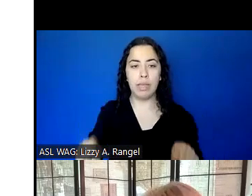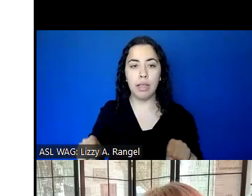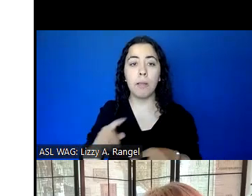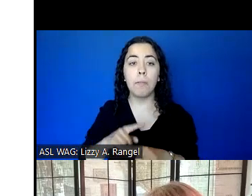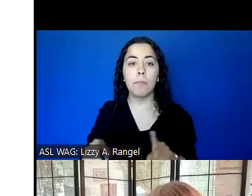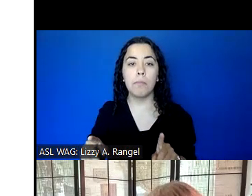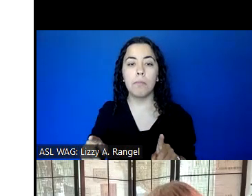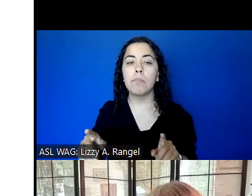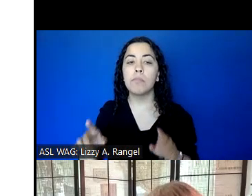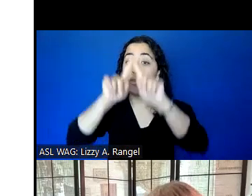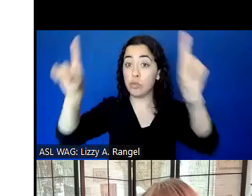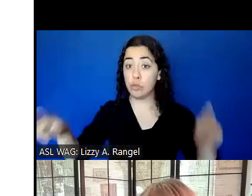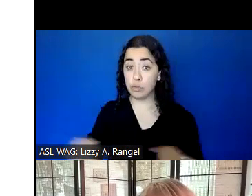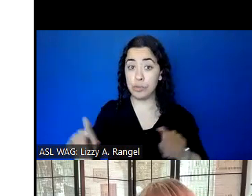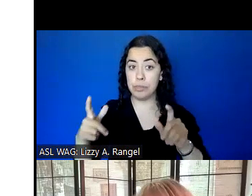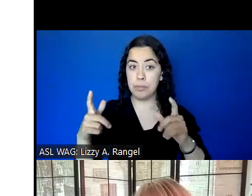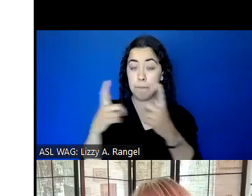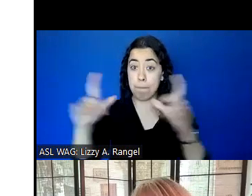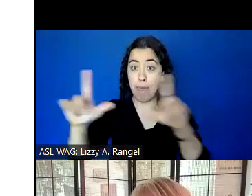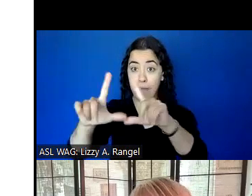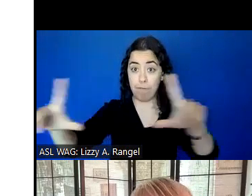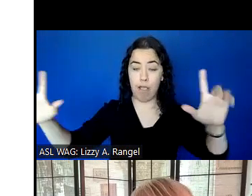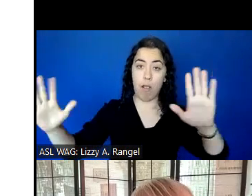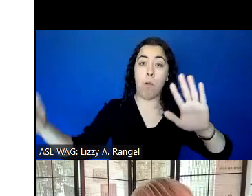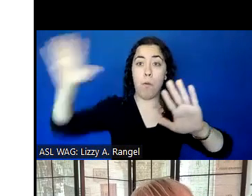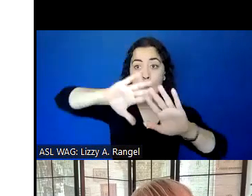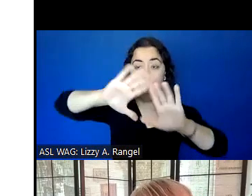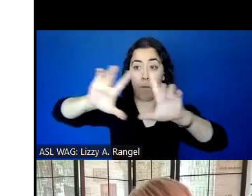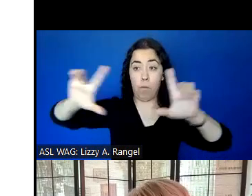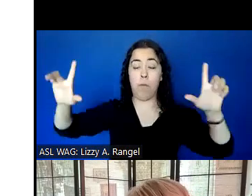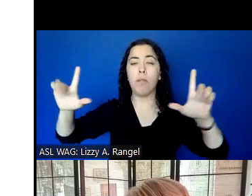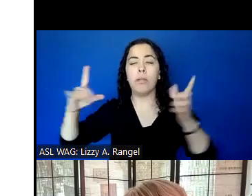like I said, I have to plus, plus, plus every year to see that screen. And screen